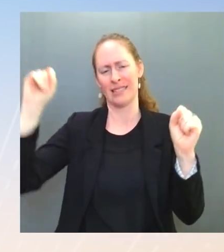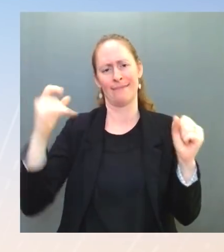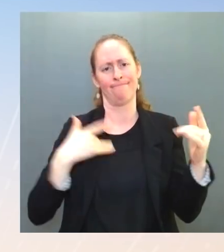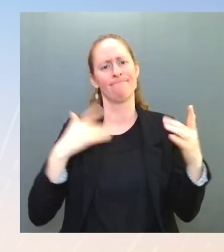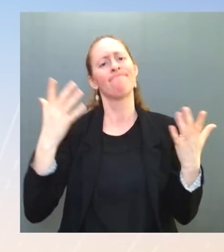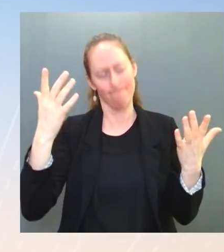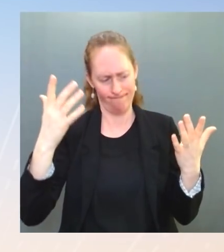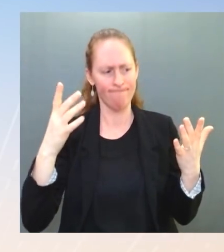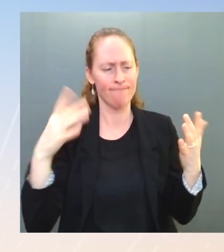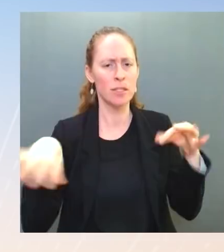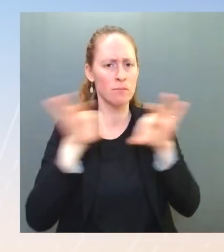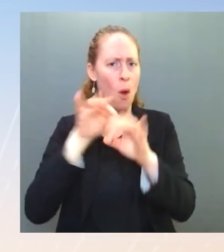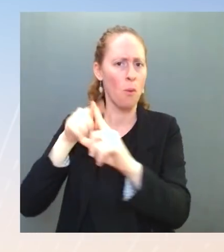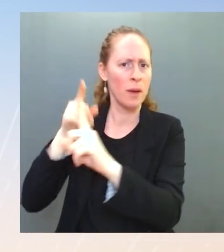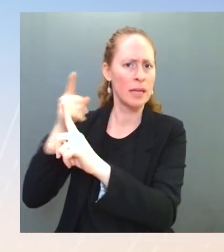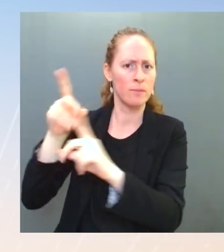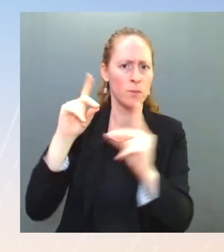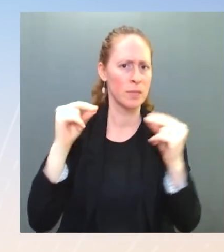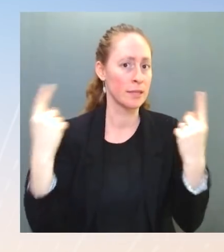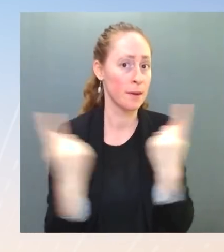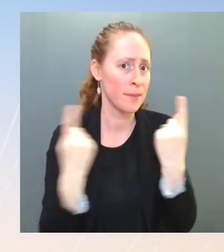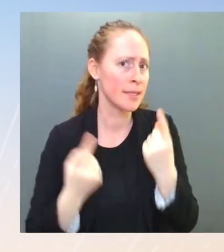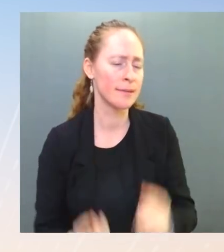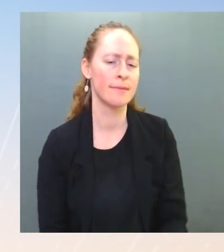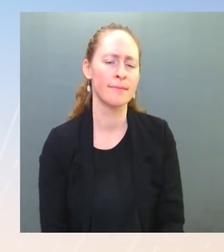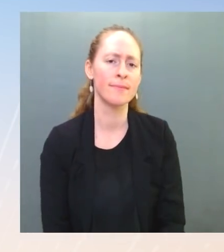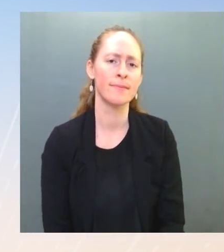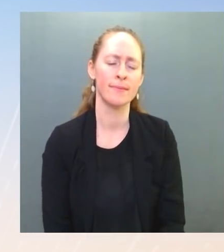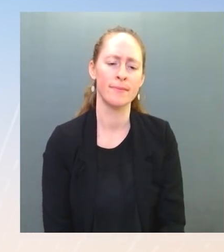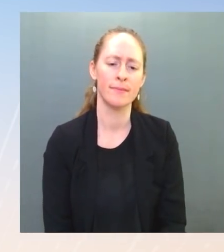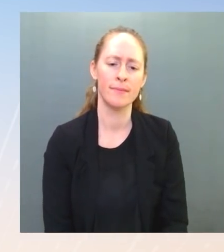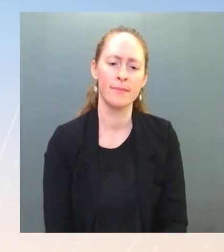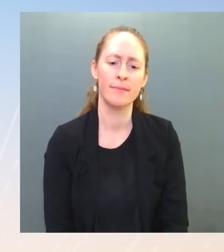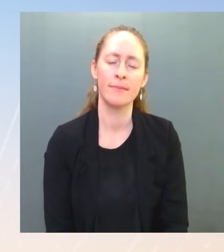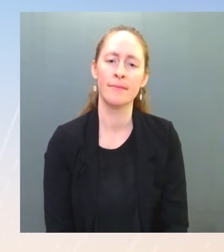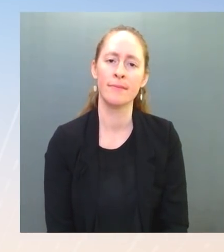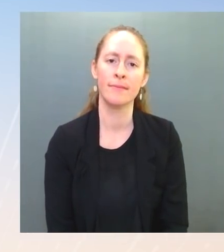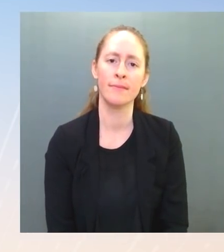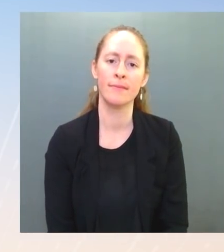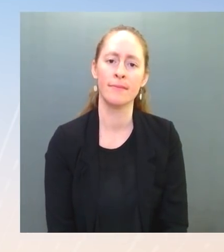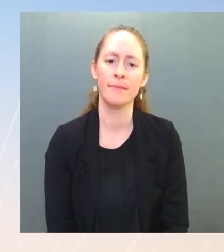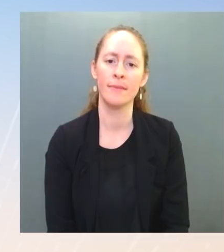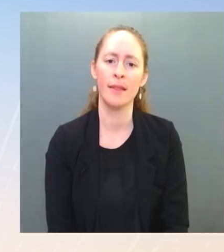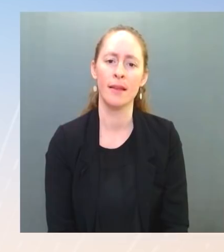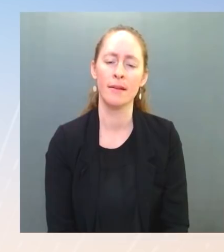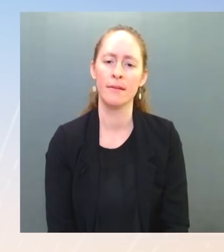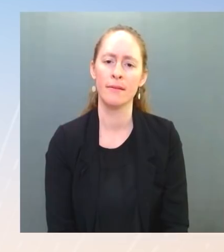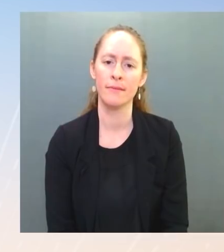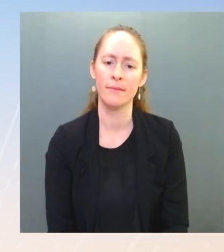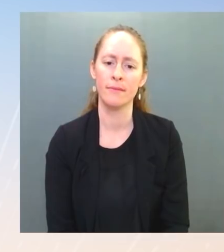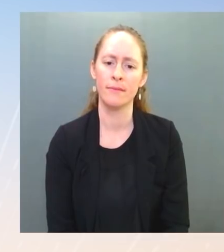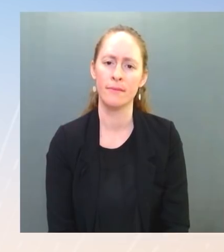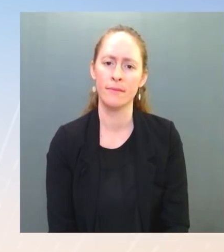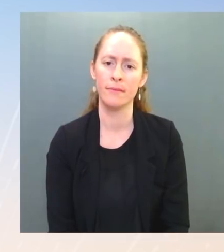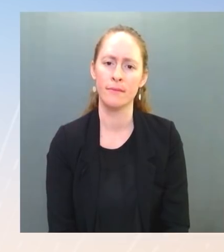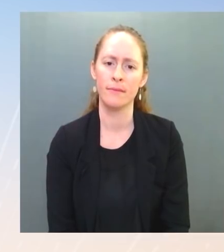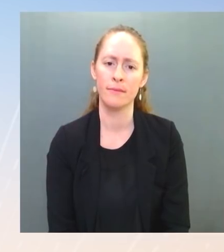The Press: Jen, just to follow up, did the president get a commitment from Prime Minister Modi not to accelerate or increase imports of Russian energy?